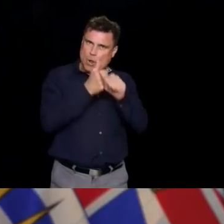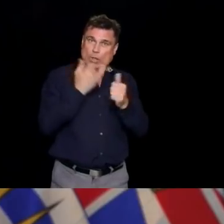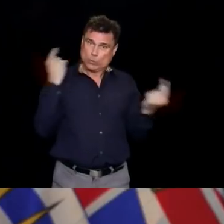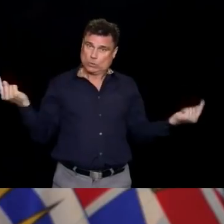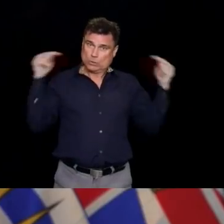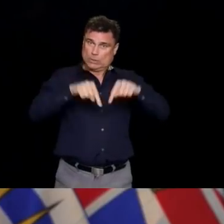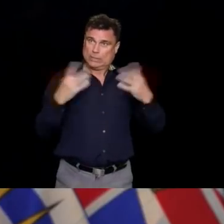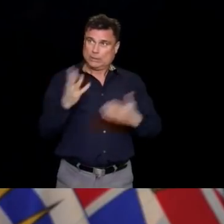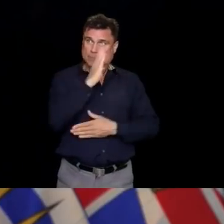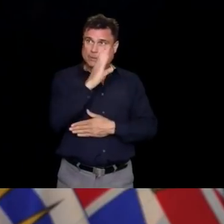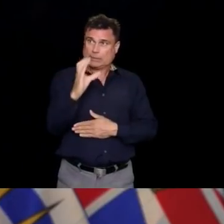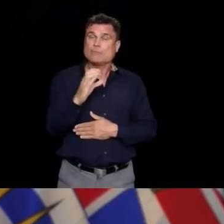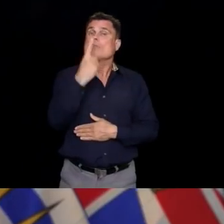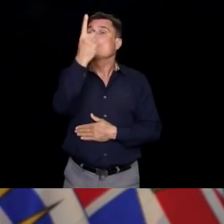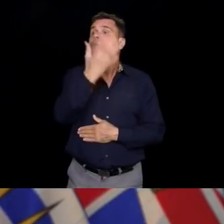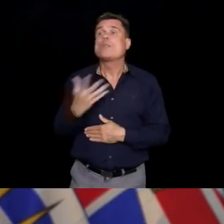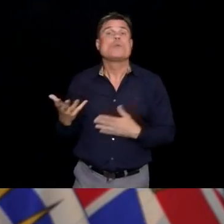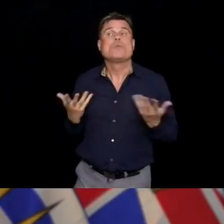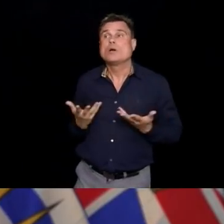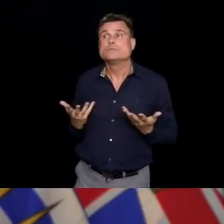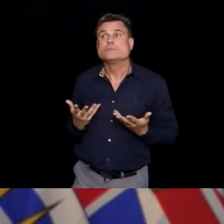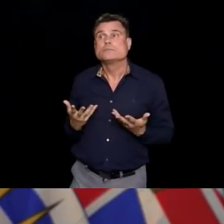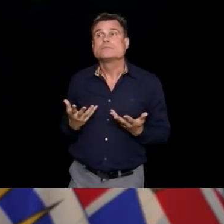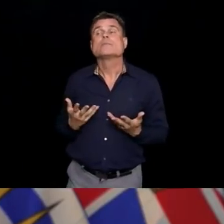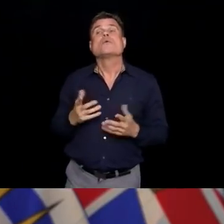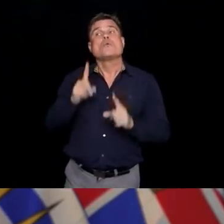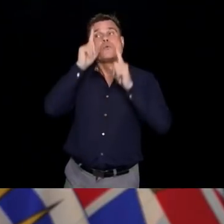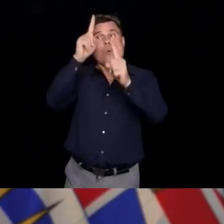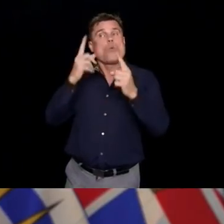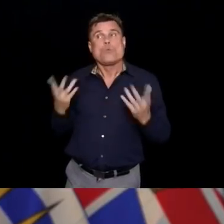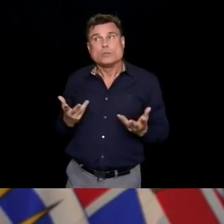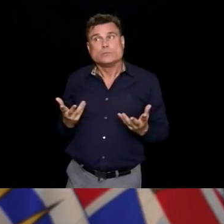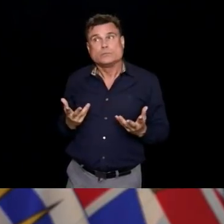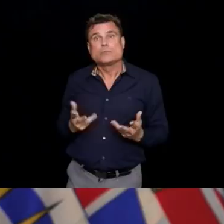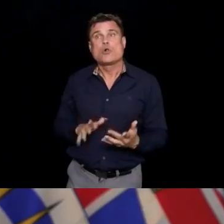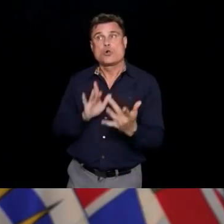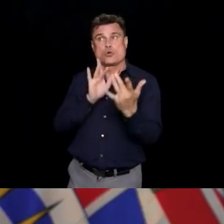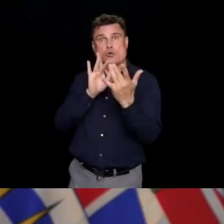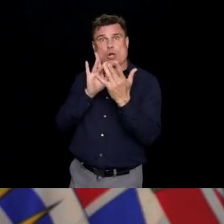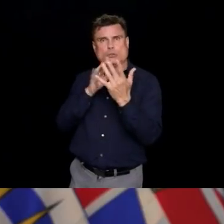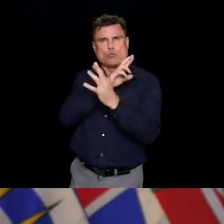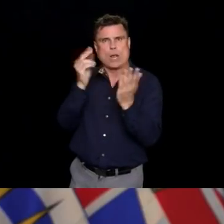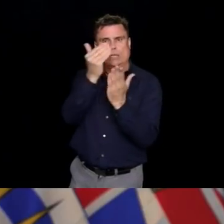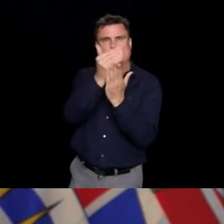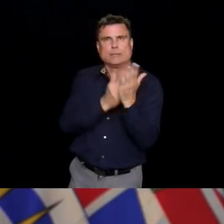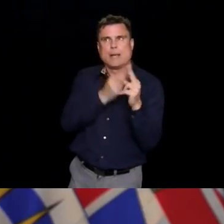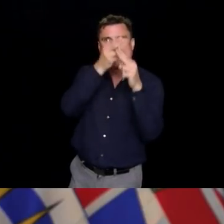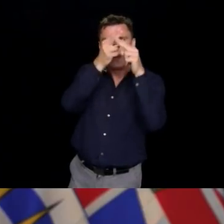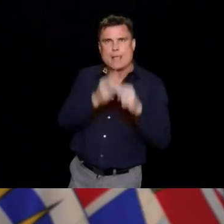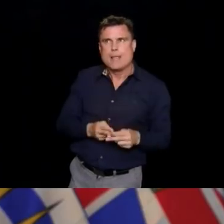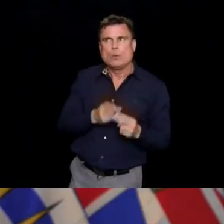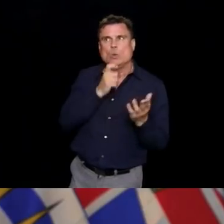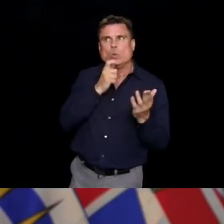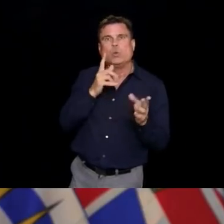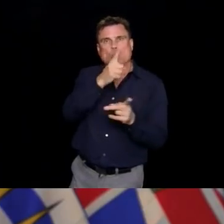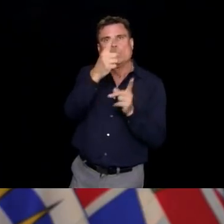you need to all follow our rules here to keep each other safe. And one way to do that is to make sure that we